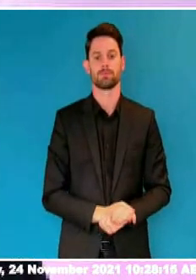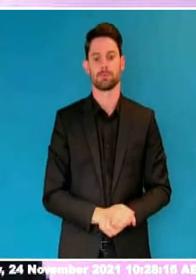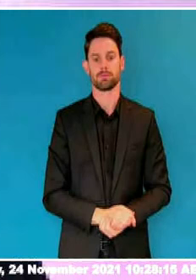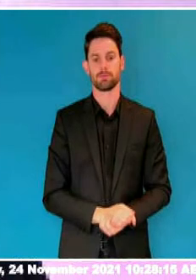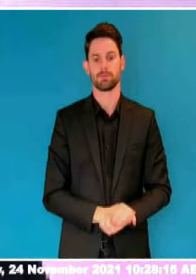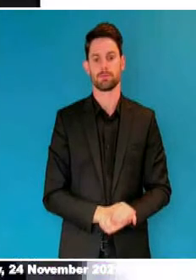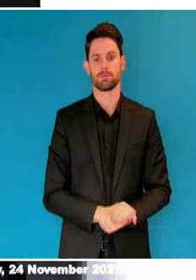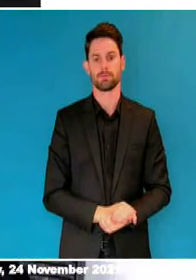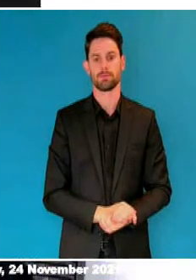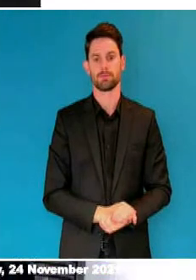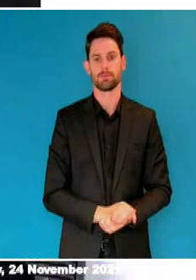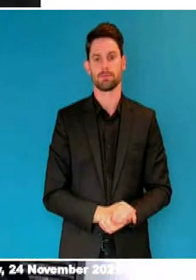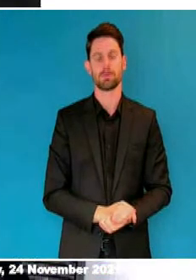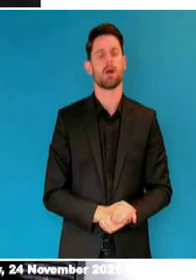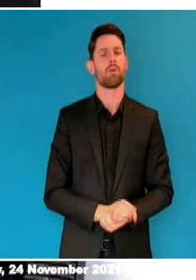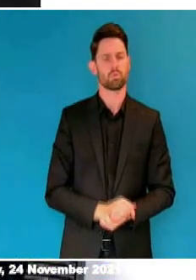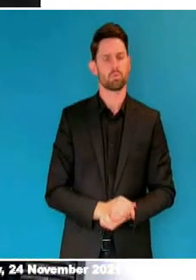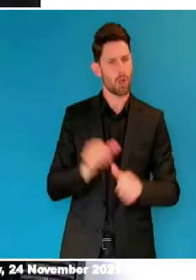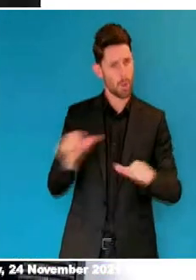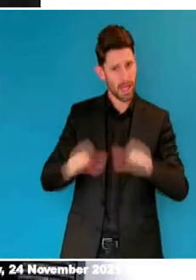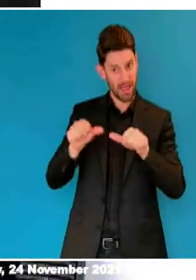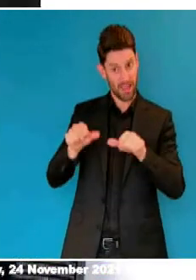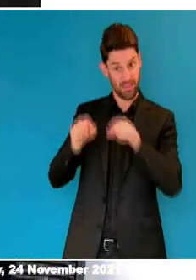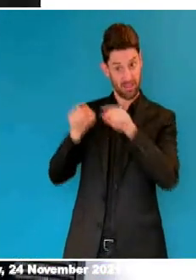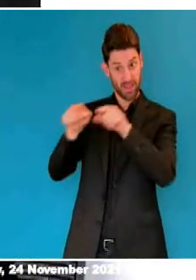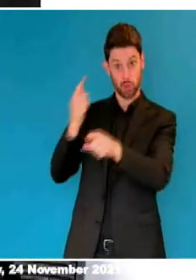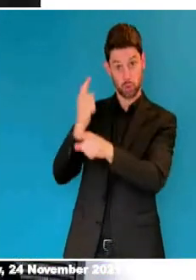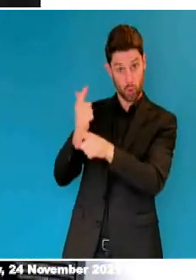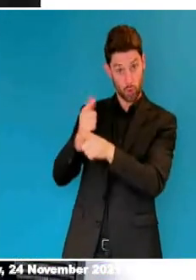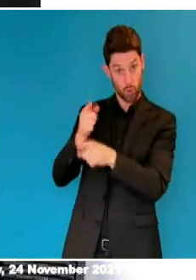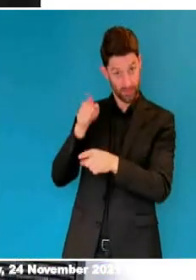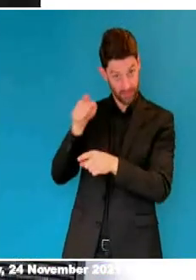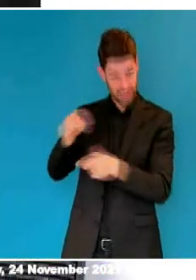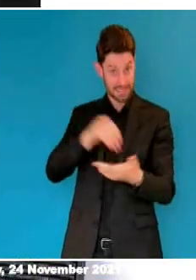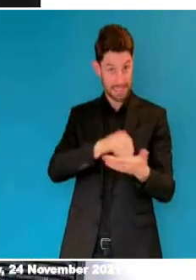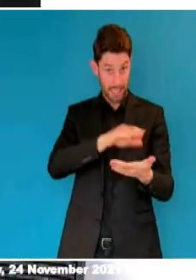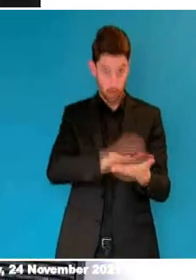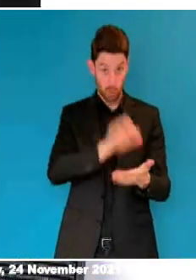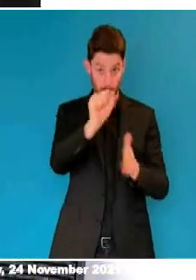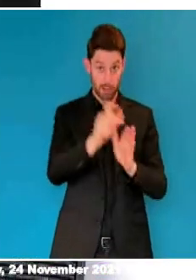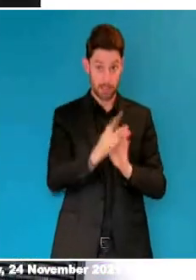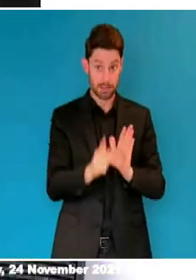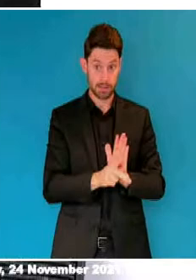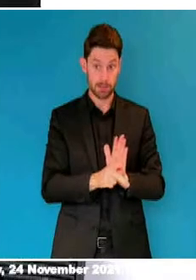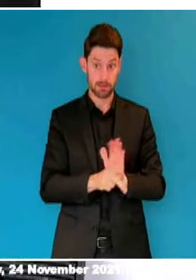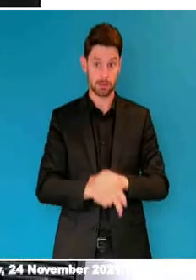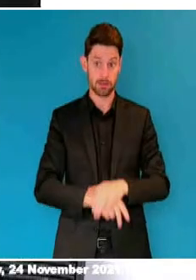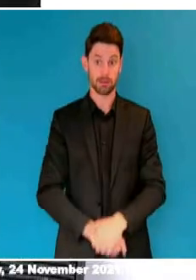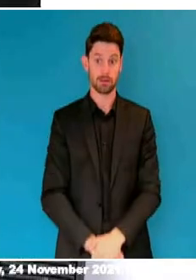that intent stated in your policy? Yes.